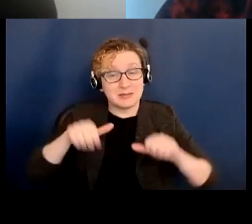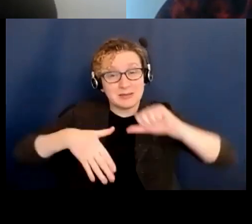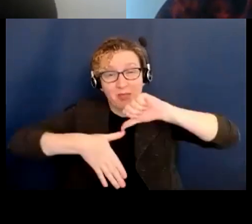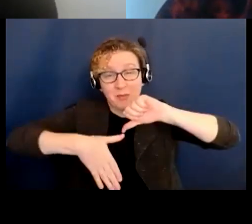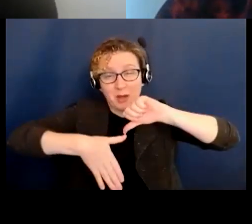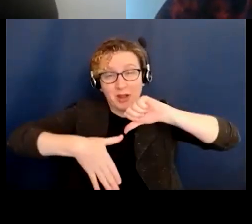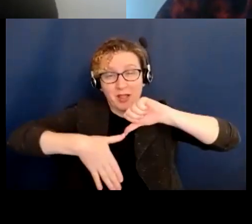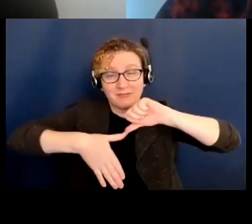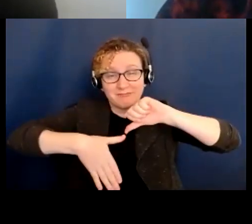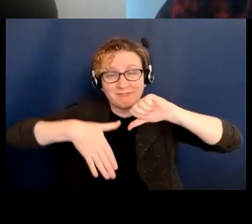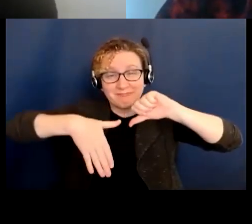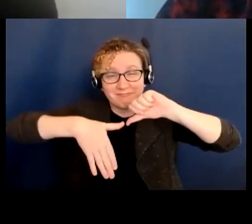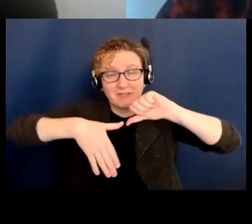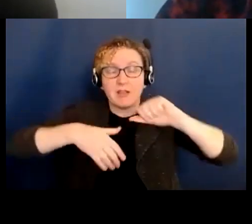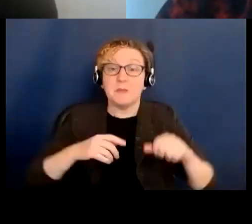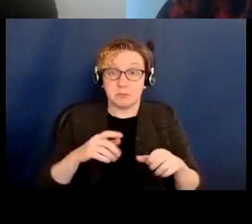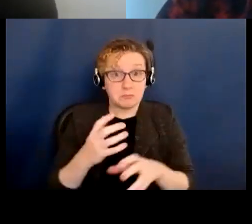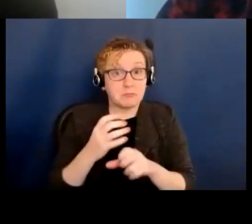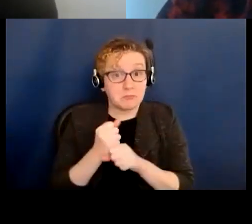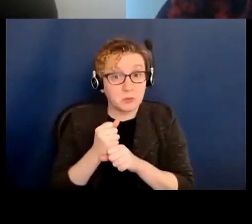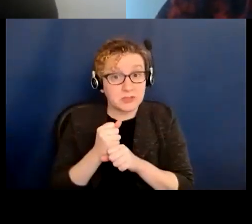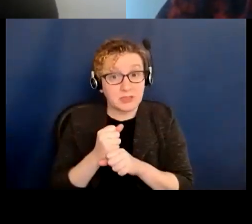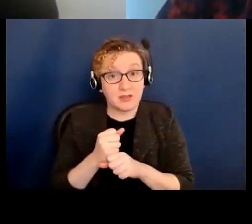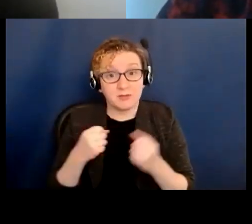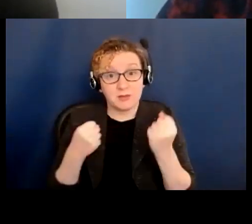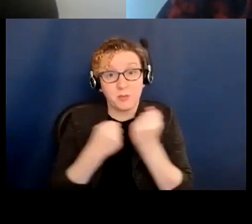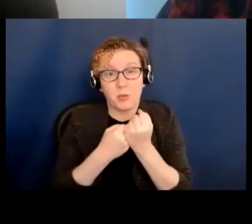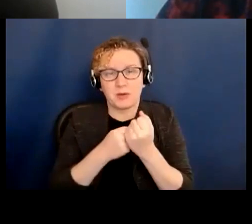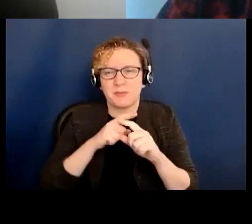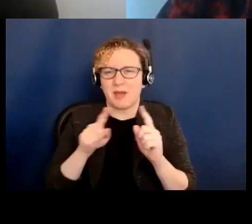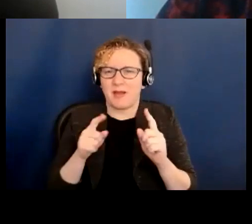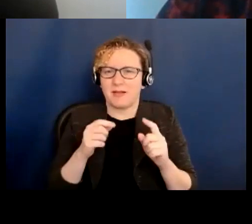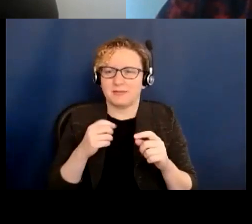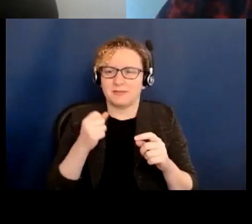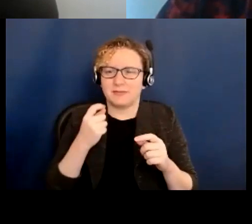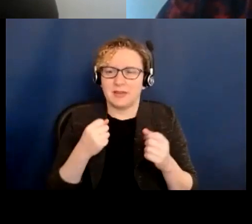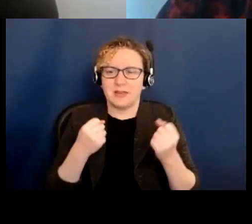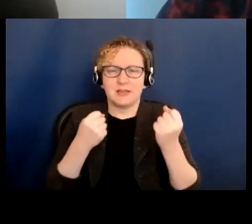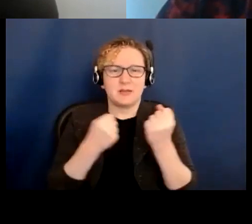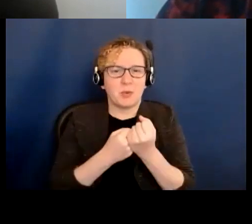did get supports, but while my supports at home were books that were scanned and digitalized